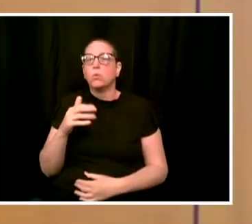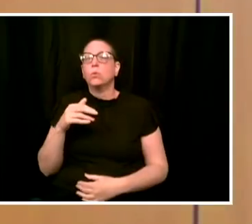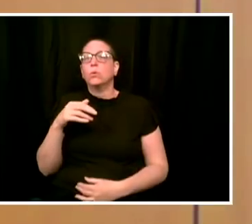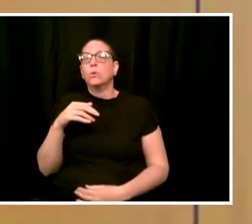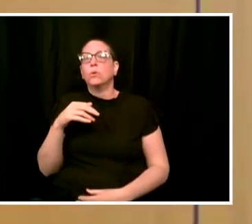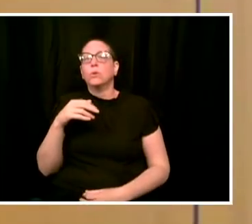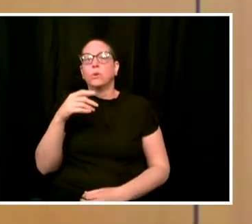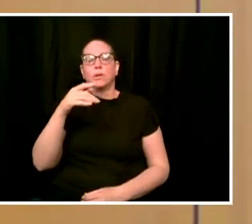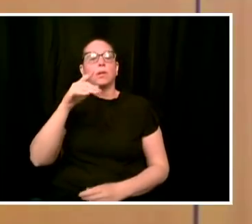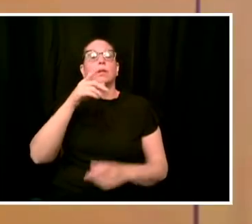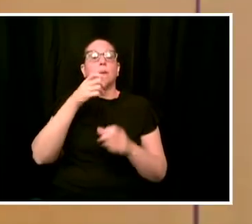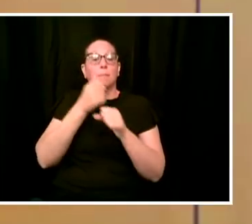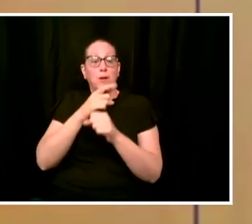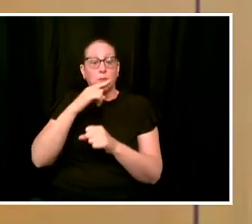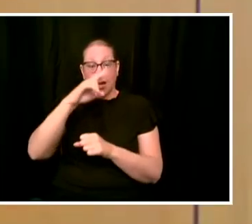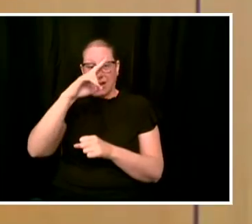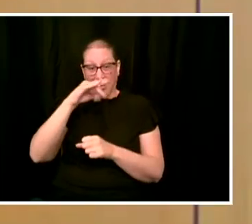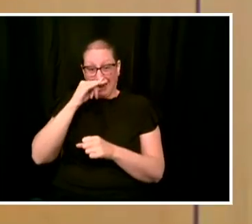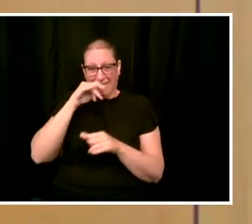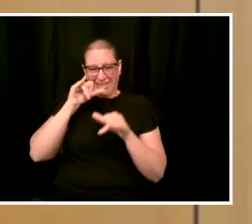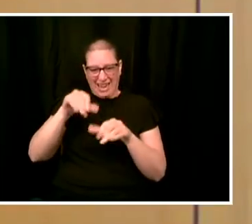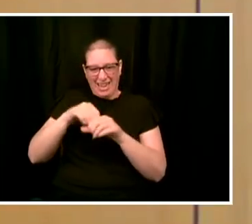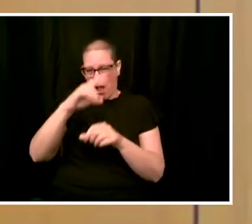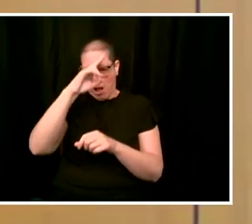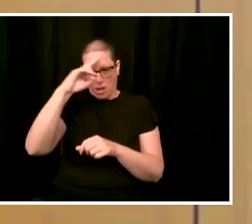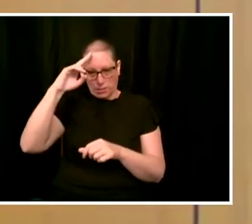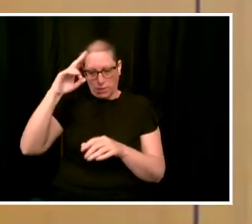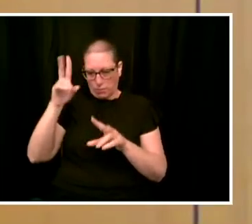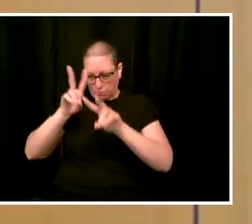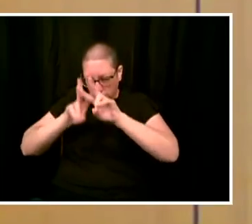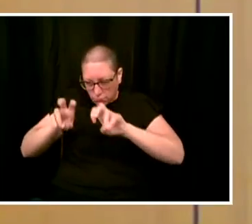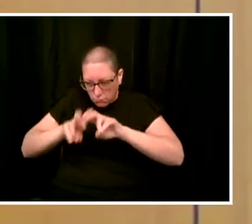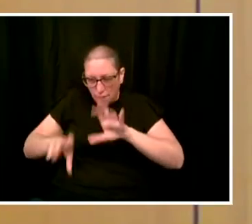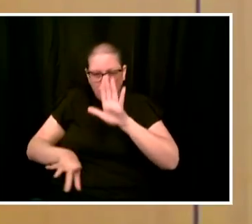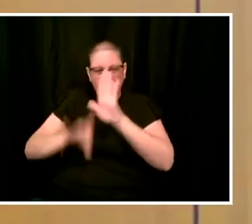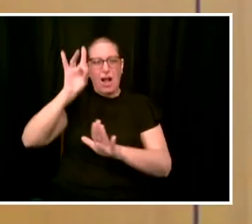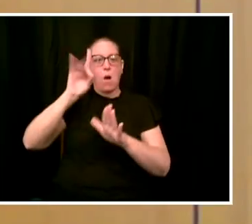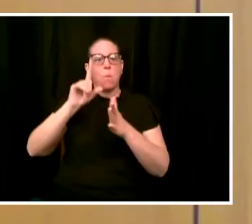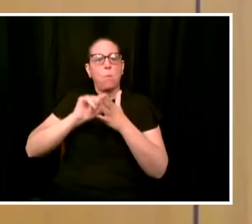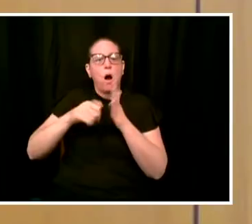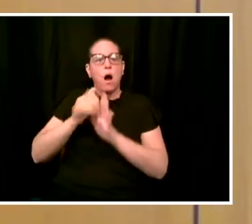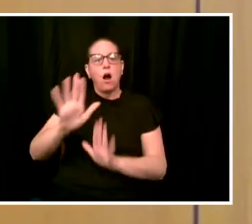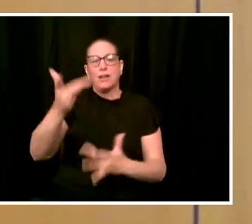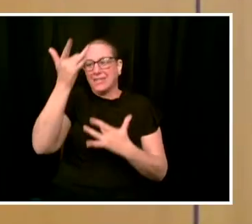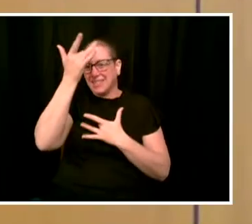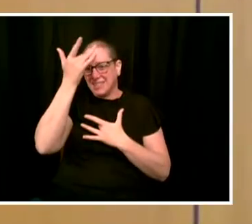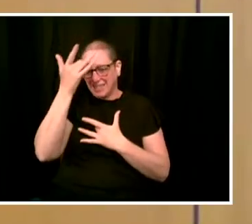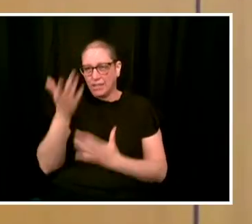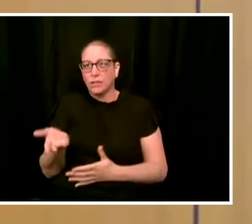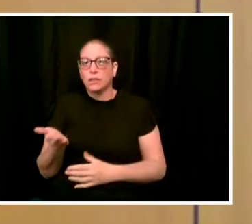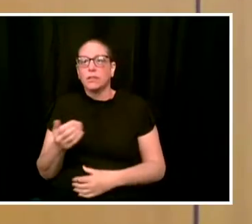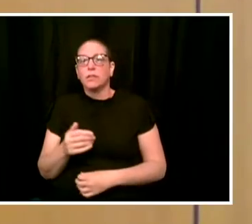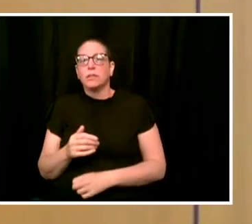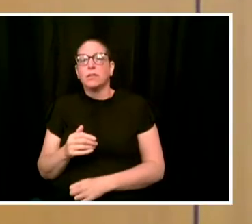REFER THE CHILD TO HOSPITALS SO THEY NCA BE MORE